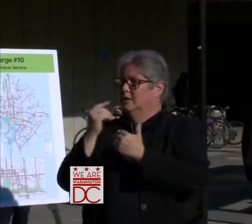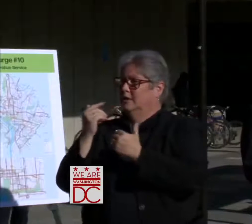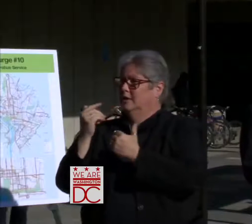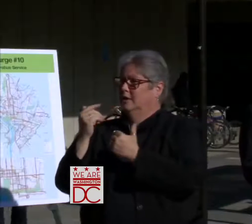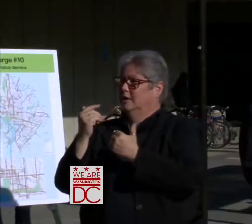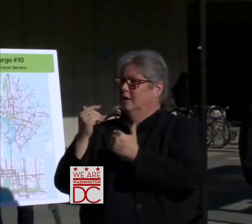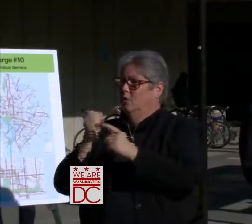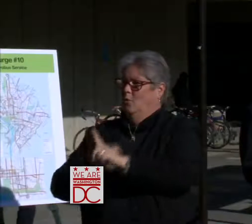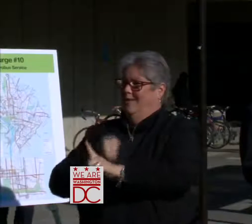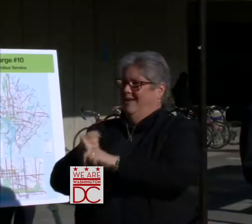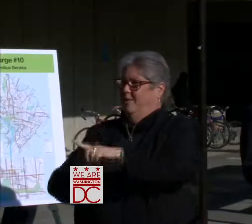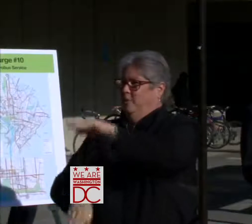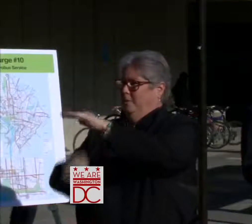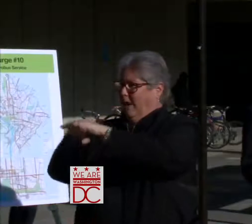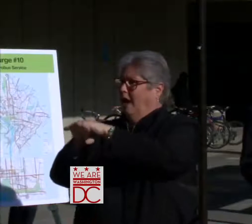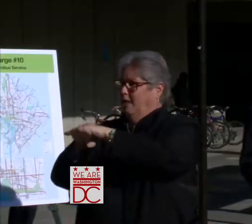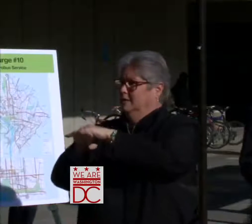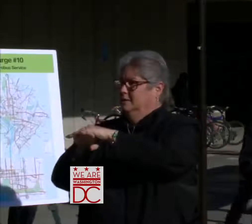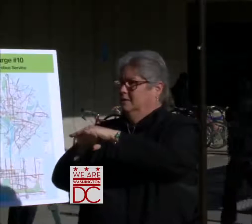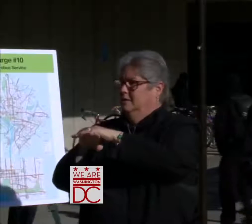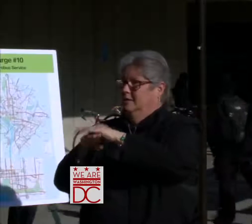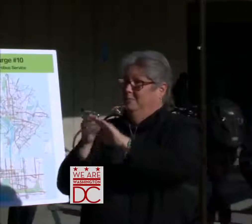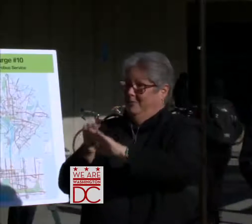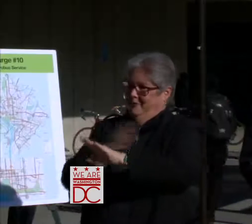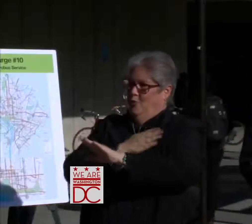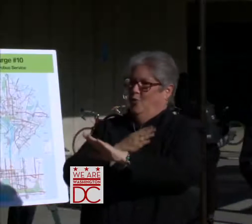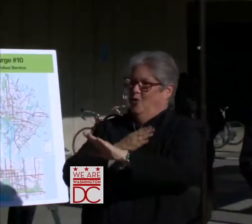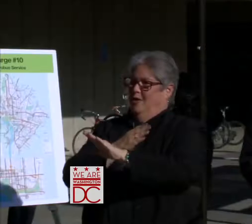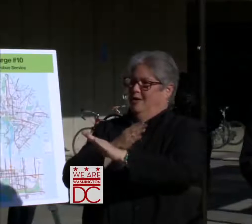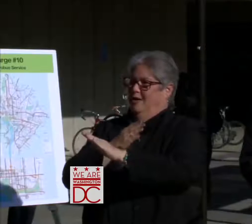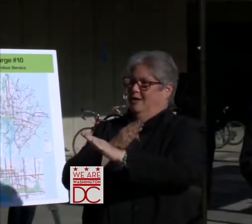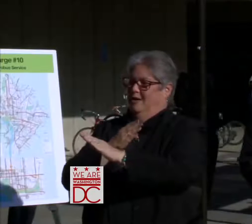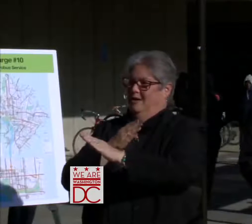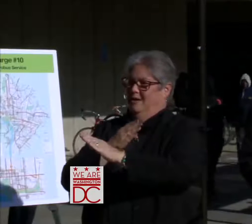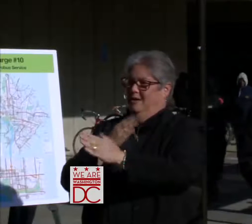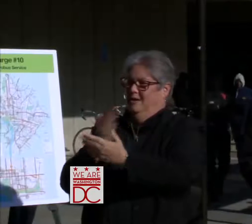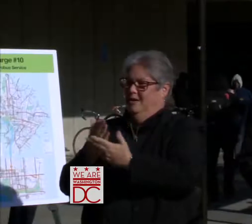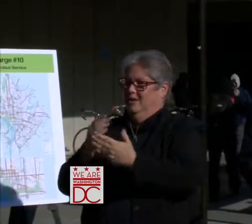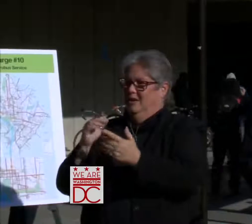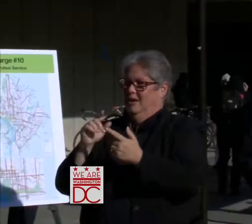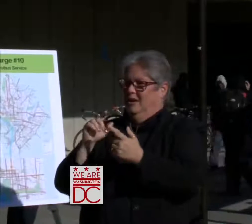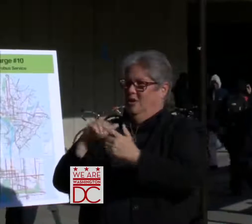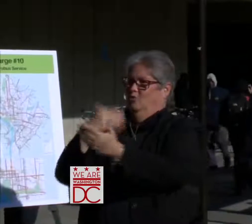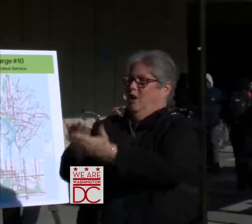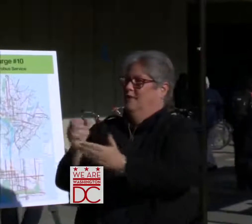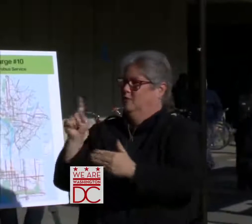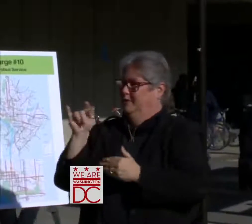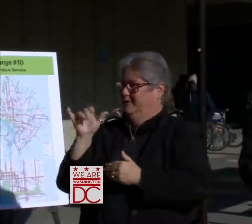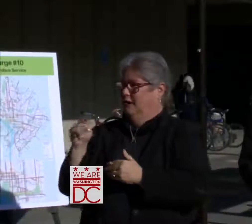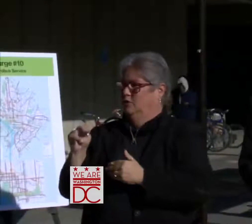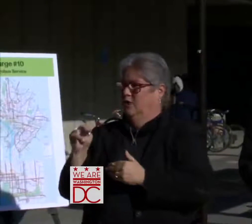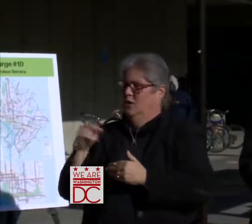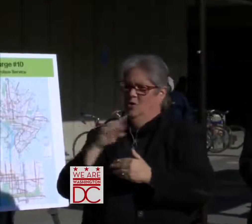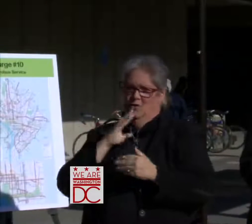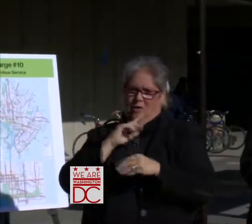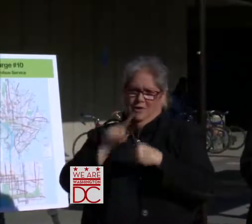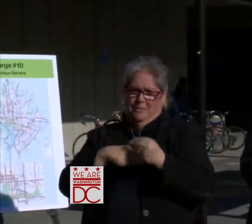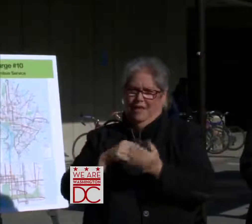GOING TO HIT THEIR MAX EVEN BEFORE THEY GET TO THAT TERMINOUS STATION SO WE'RE TALKING ABOUT THOUSANDS OF MORE